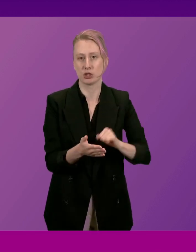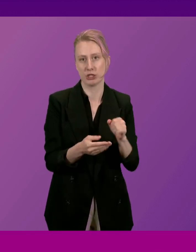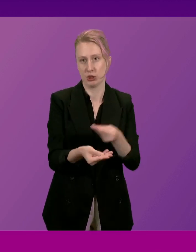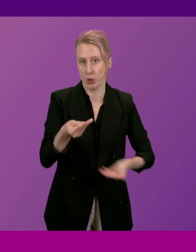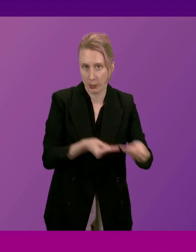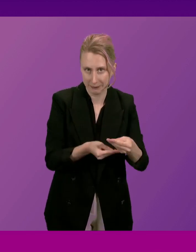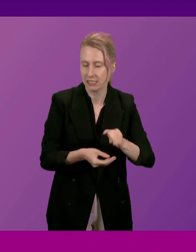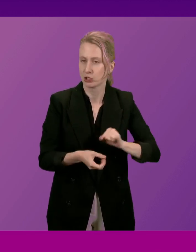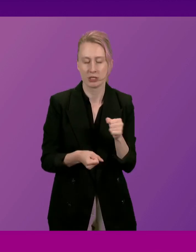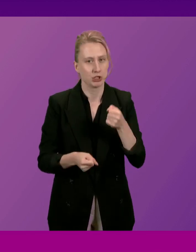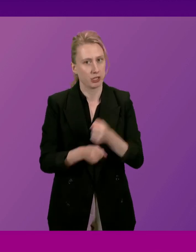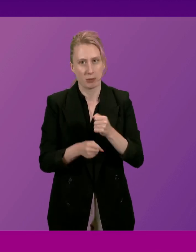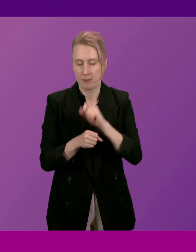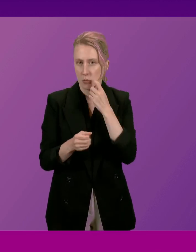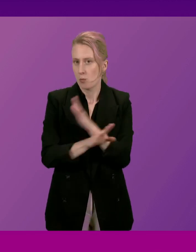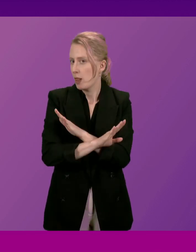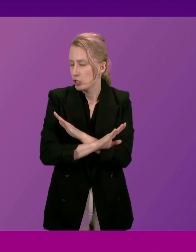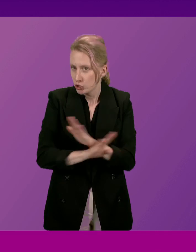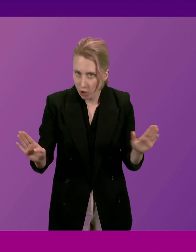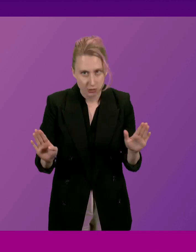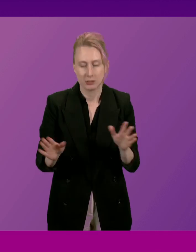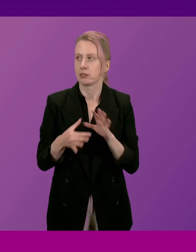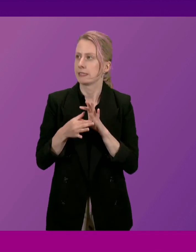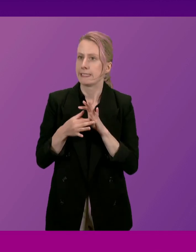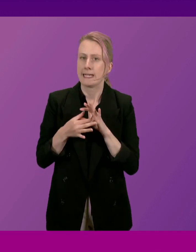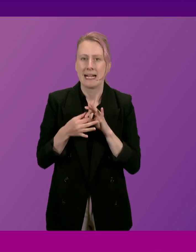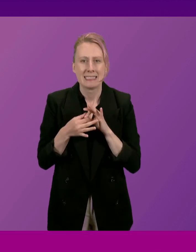Government will not, in any way, shape or form, engage in the type of rhetoric